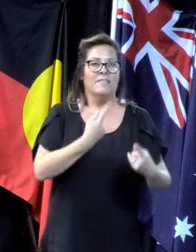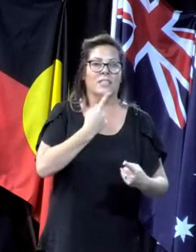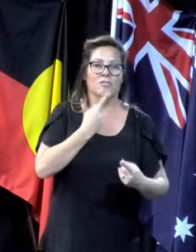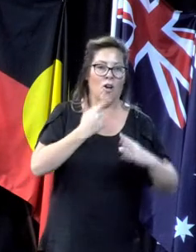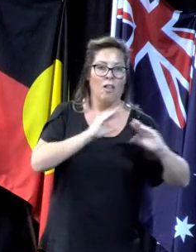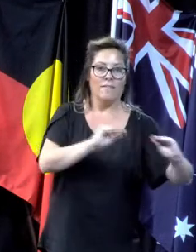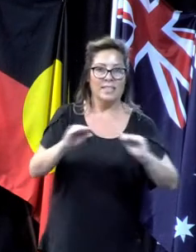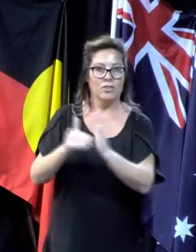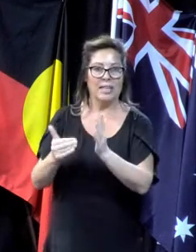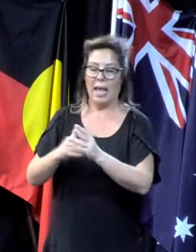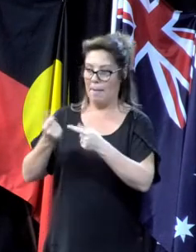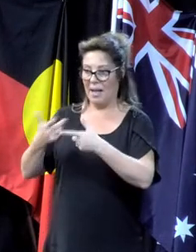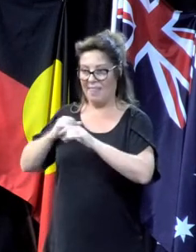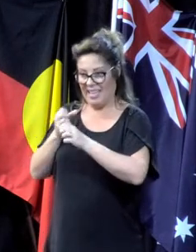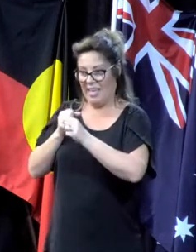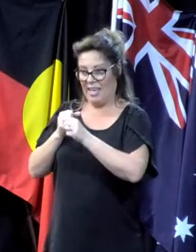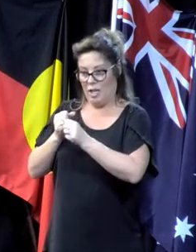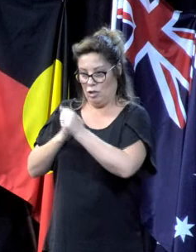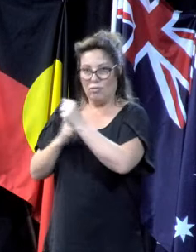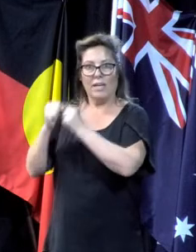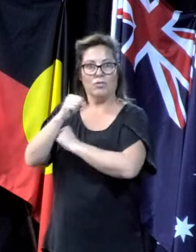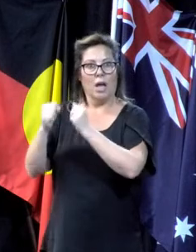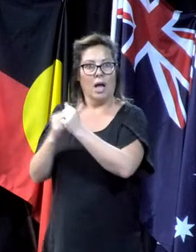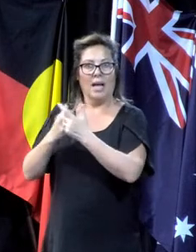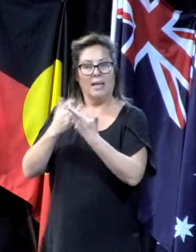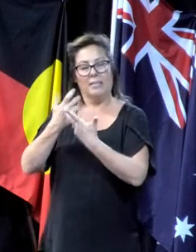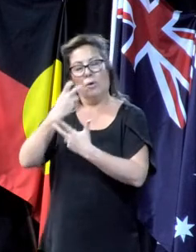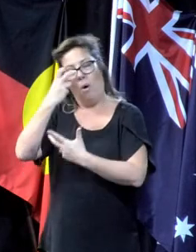implement more co-teaching for our students to support our students